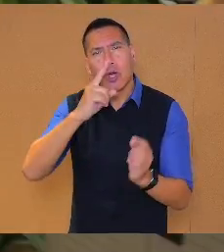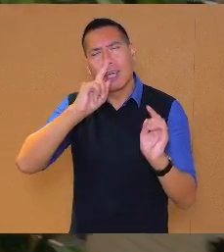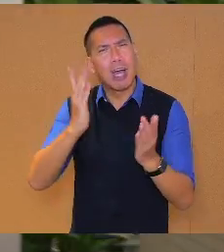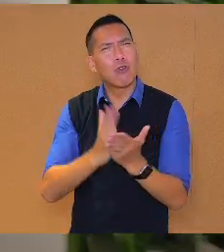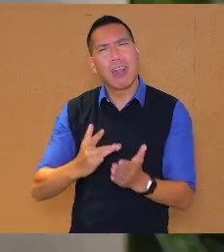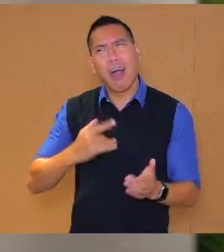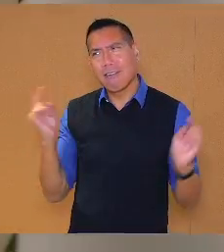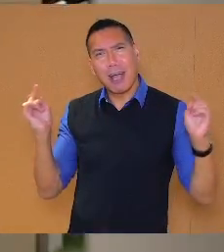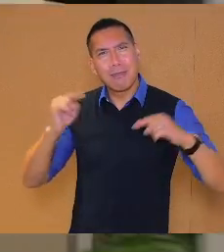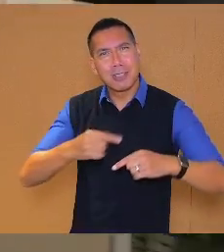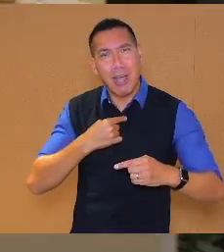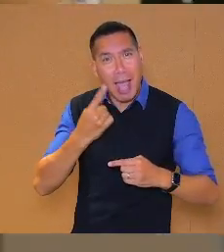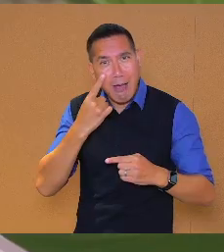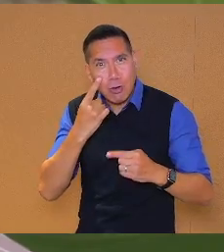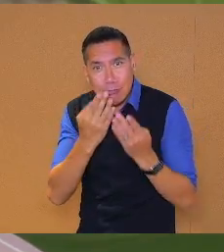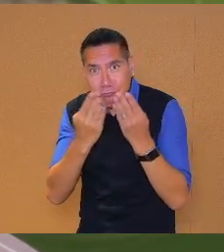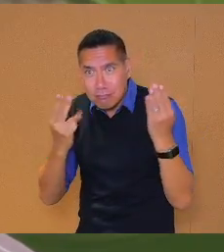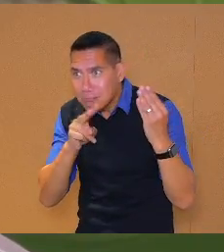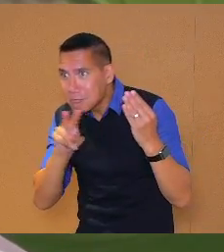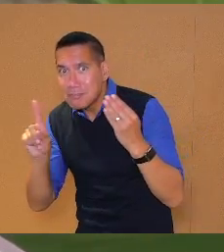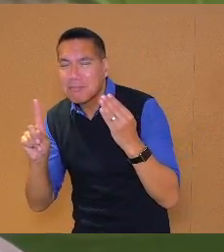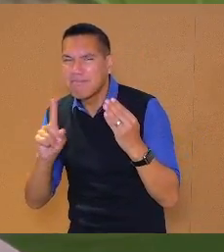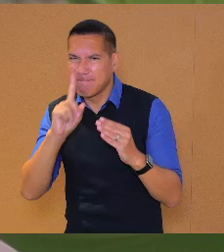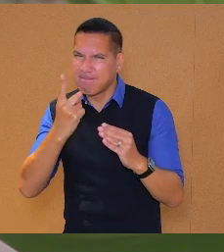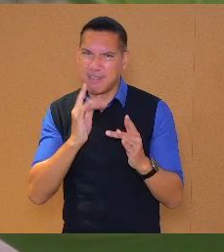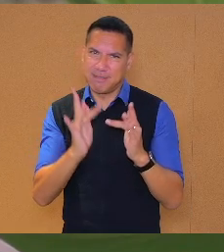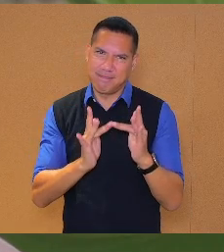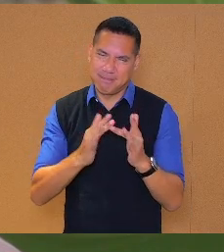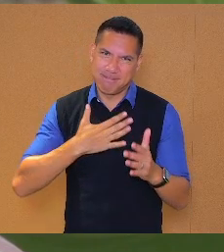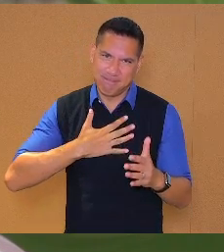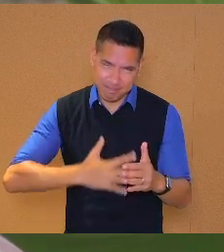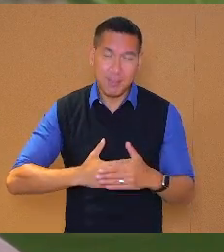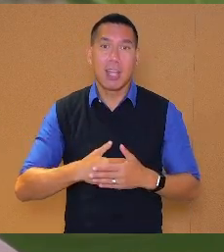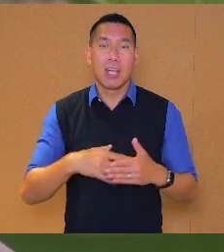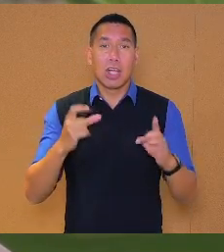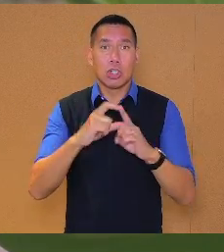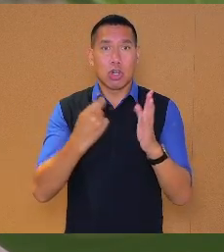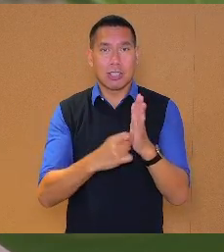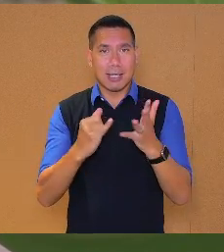I am only sorry that you can't be here in person today for a sneak peek. I would also like to thank Doctor Sandro Demaio, the CEO of VicHealth, and all the